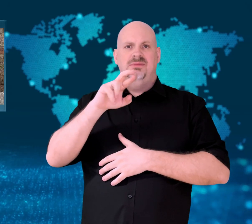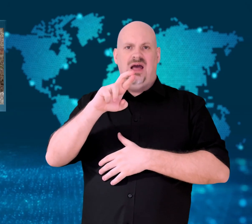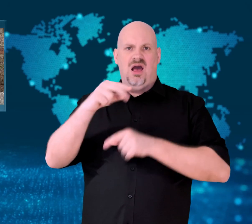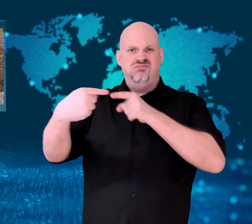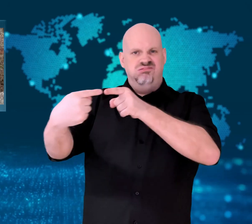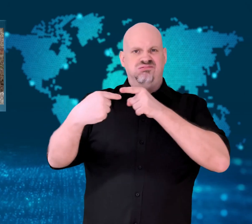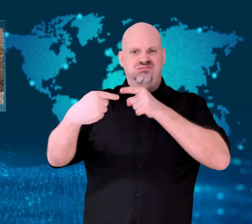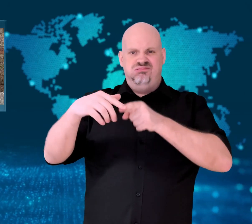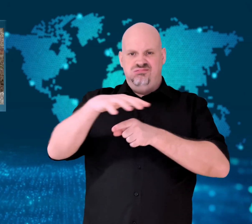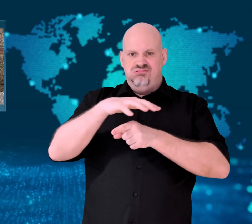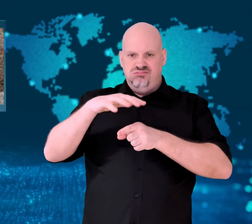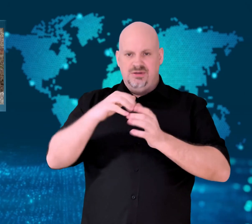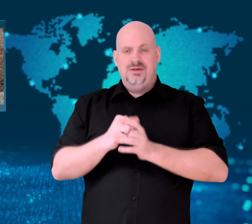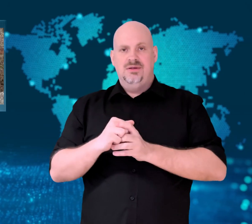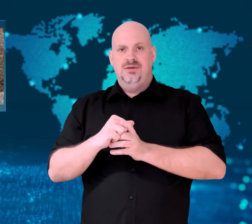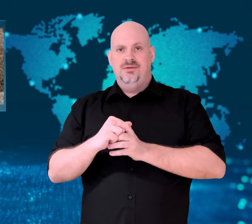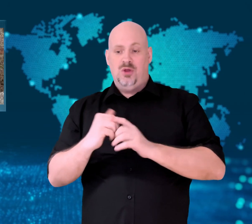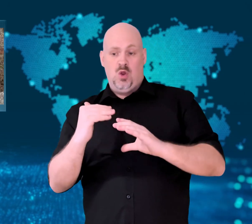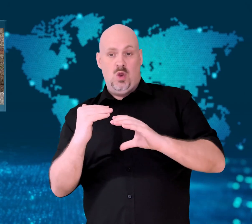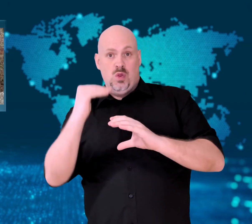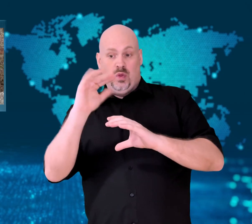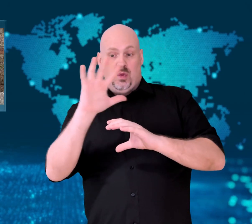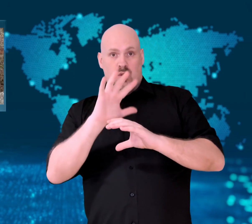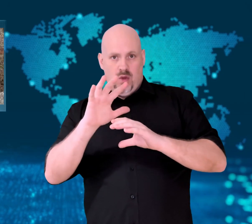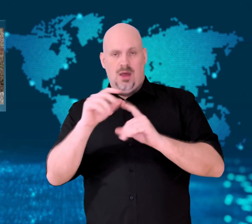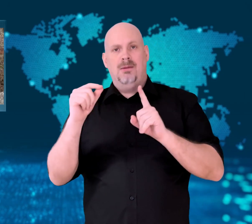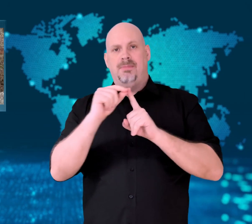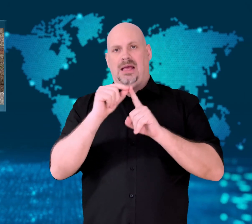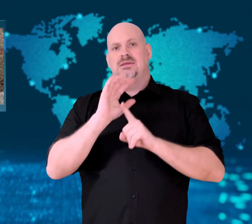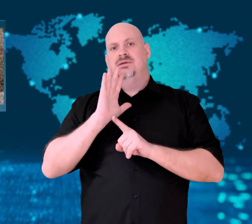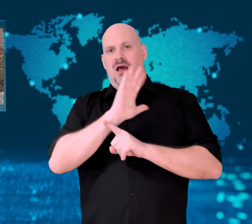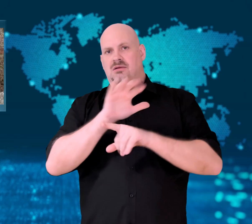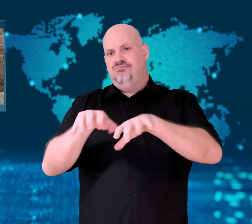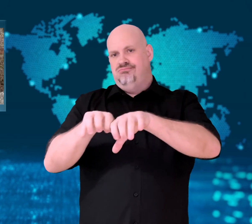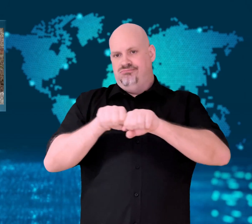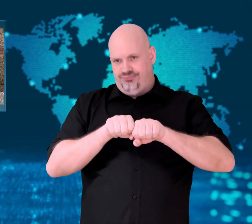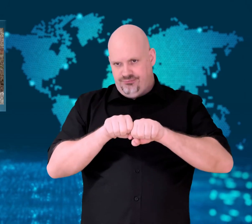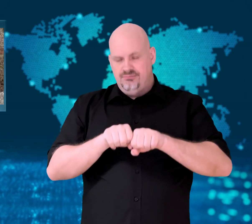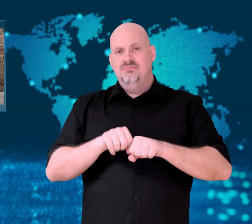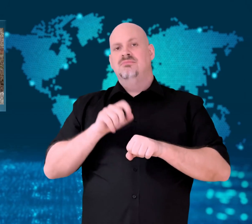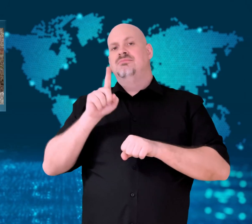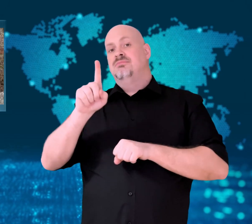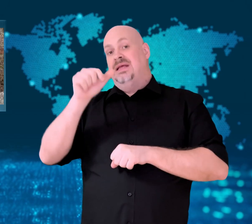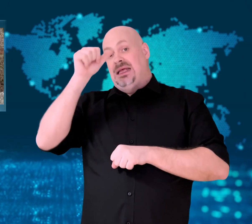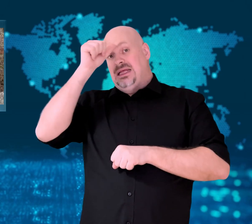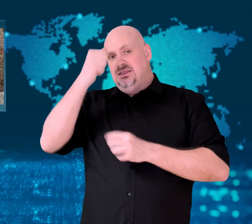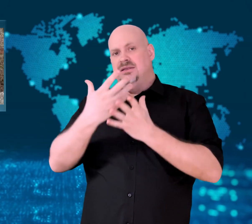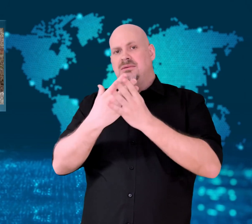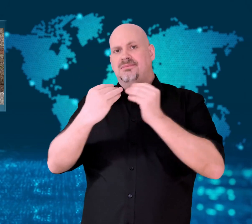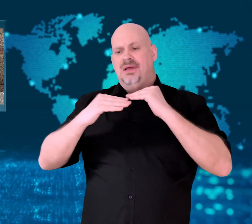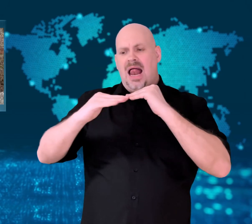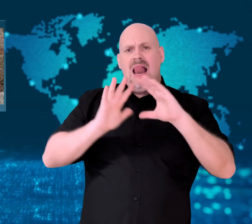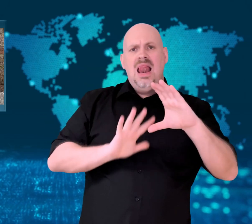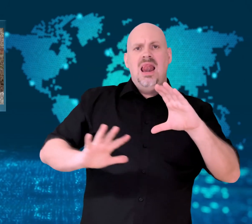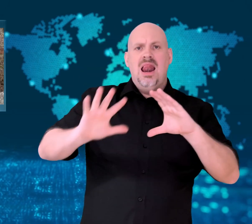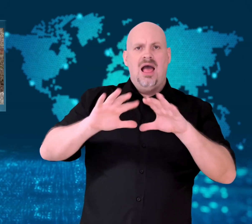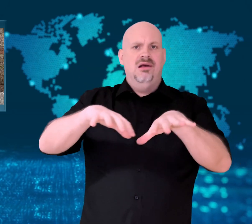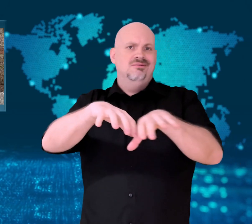The northern part of Kashmir is held by Pakistan, but India controls much of the land.